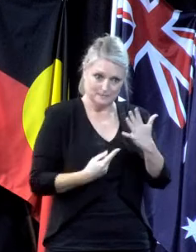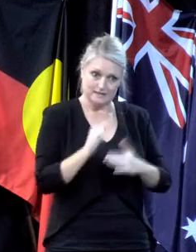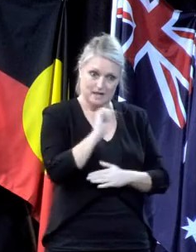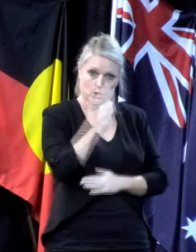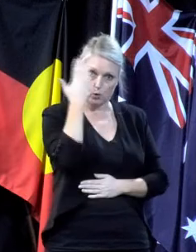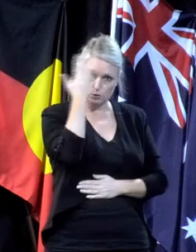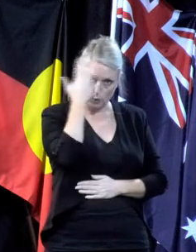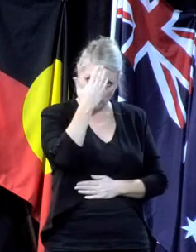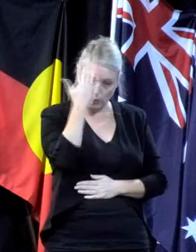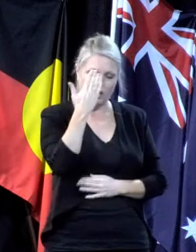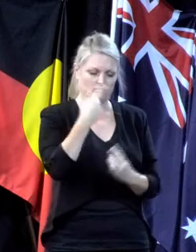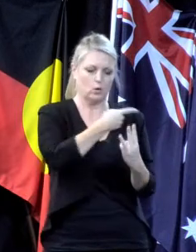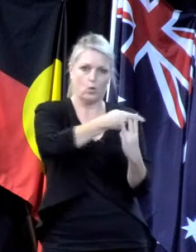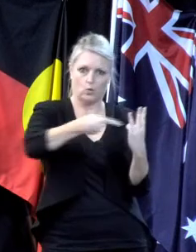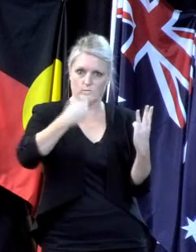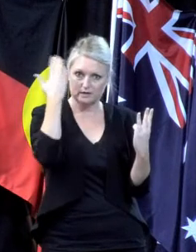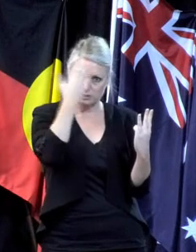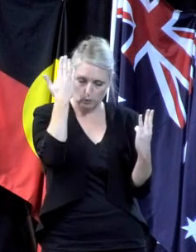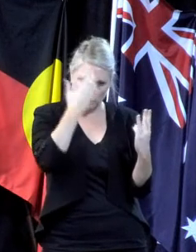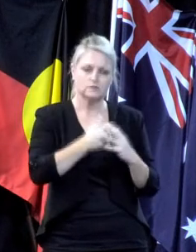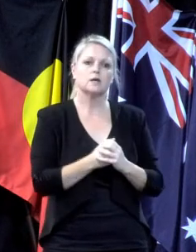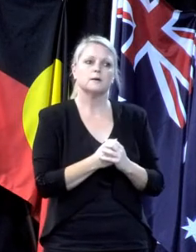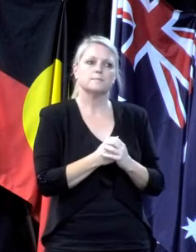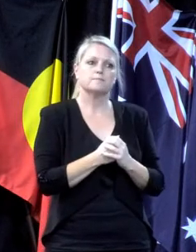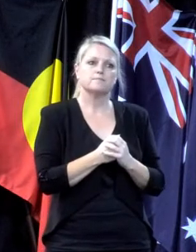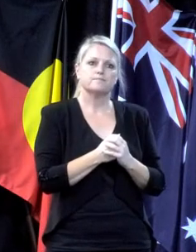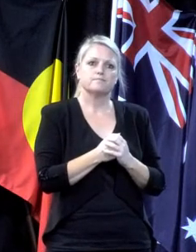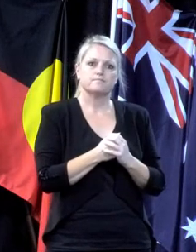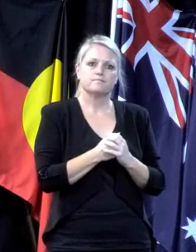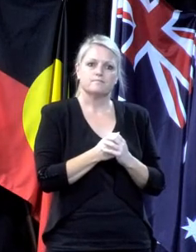of the kind that you’ve described that can track success